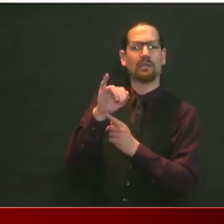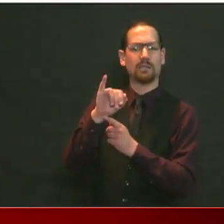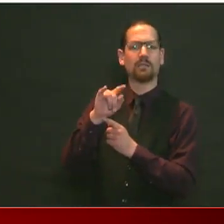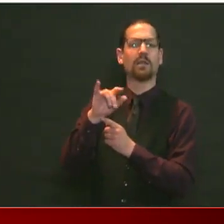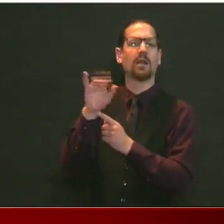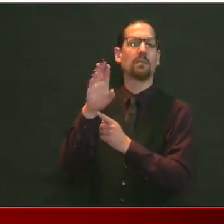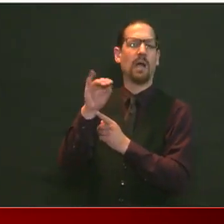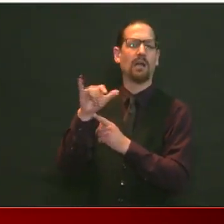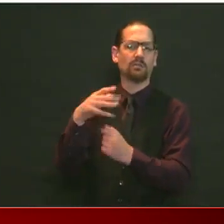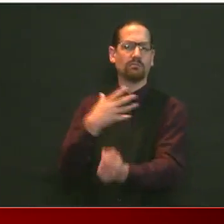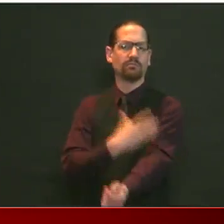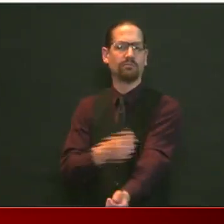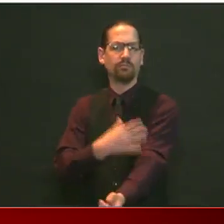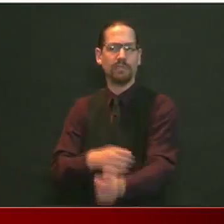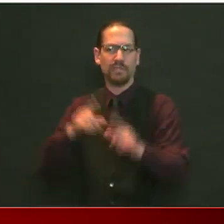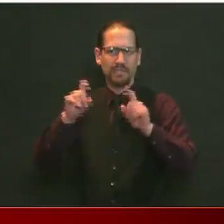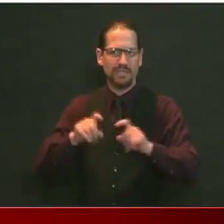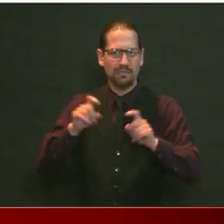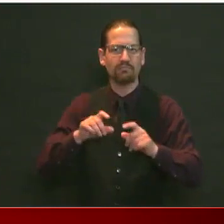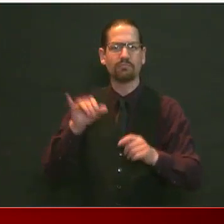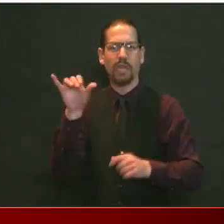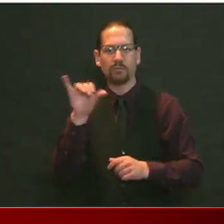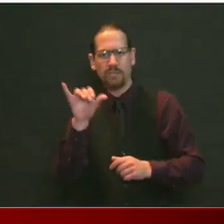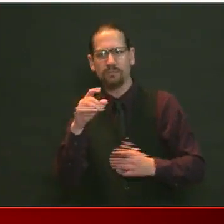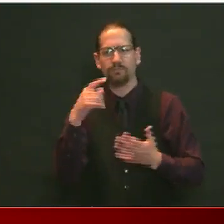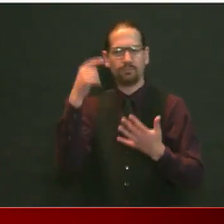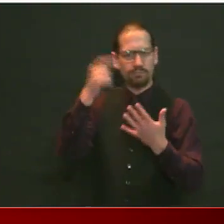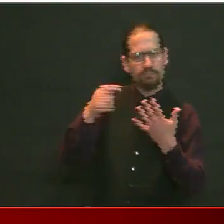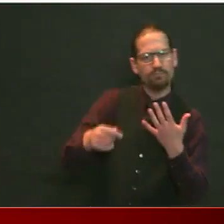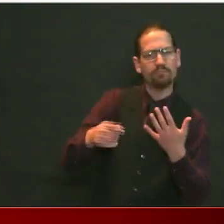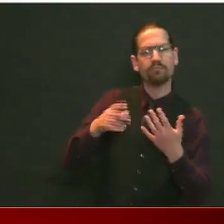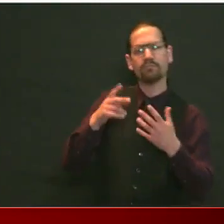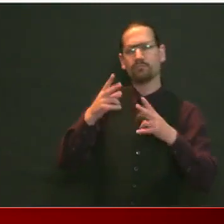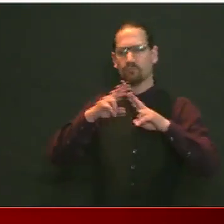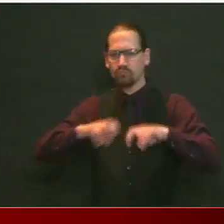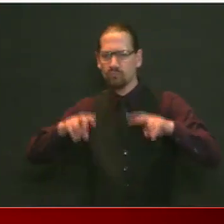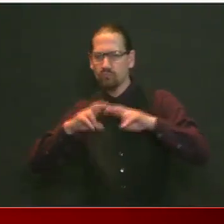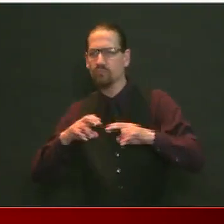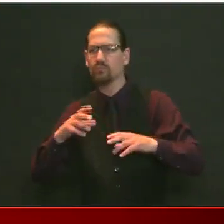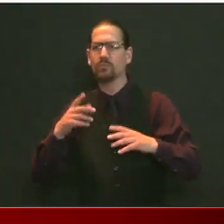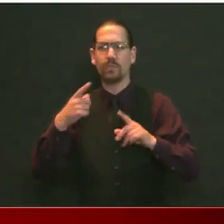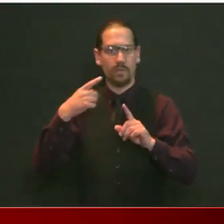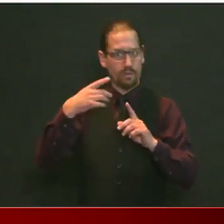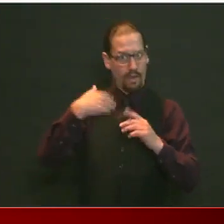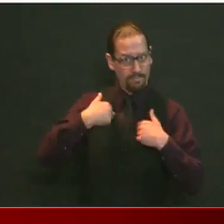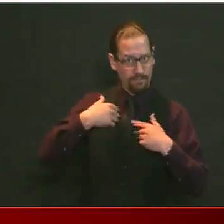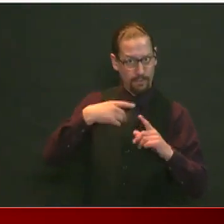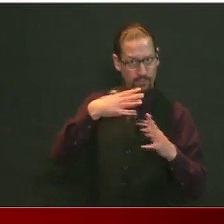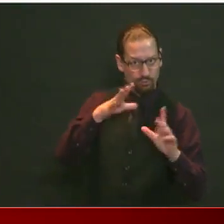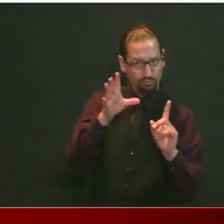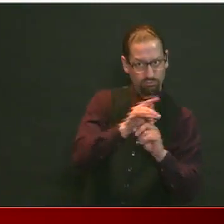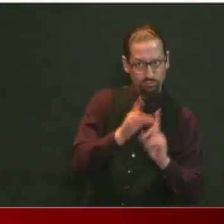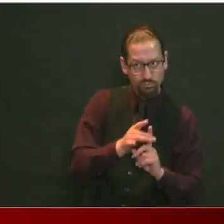NUMBERS WITH RESPECT TO THE ANTIBODY TESTS, IF SOMEONE WERE